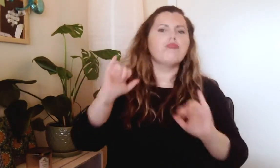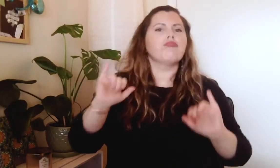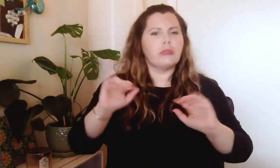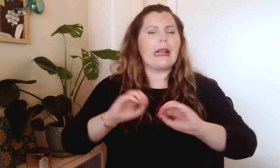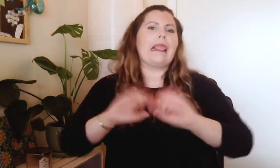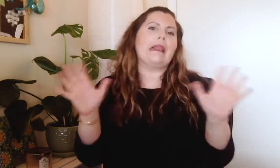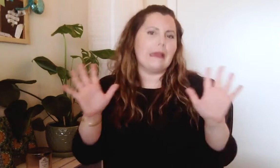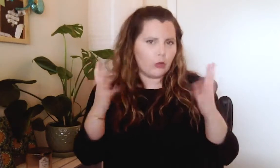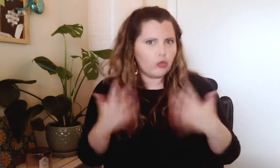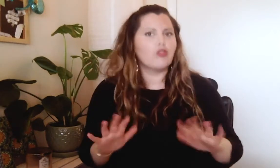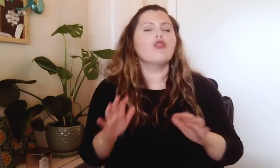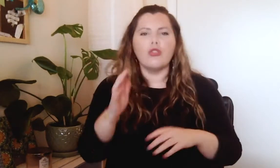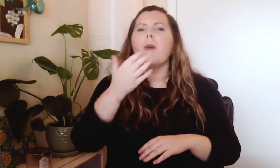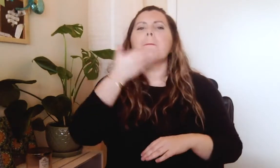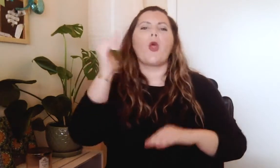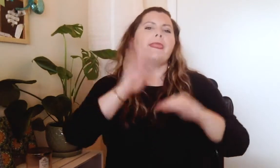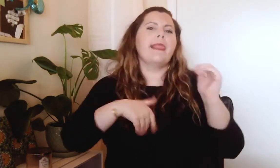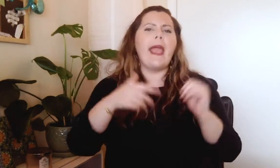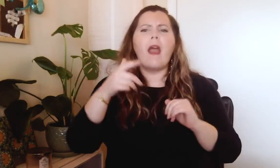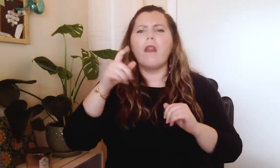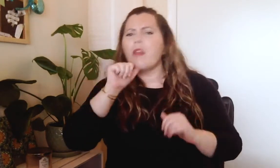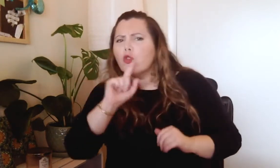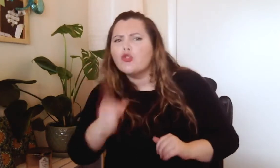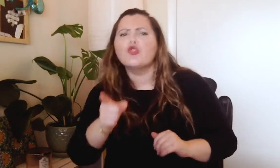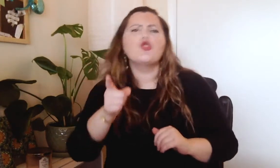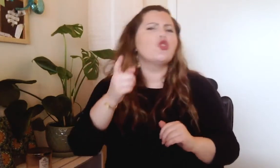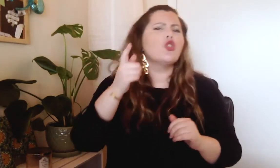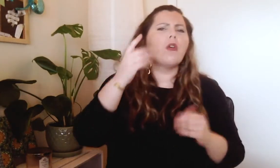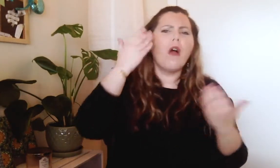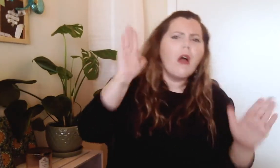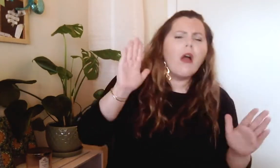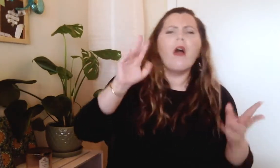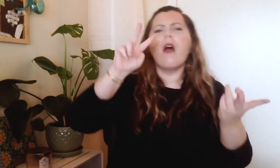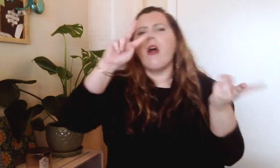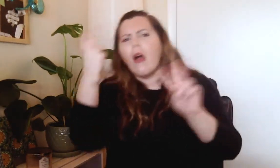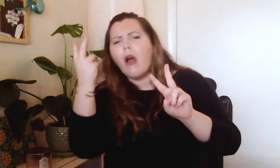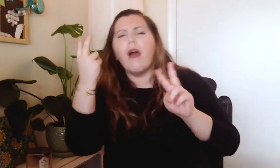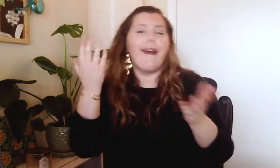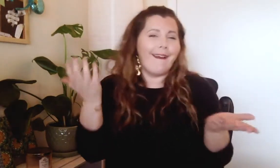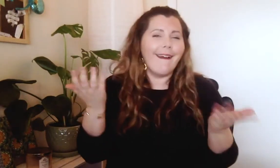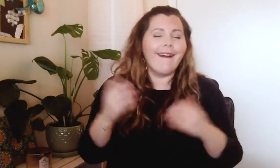Having this type of clarity instead feeling uncertain, avoiding misunderstandings.